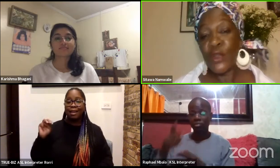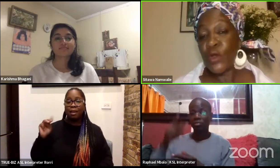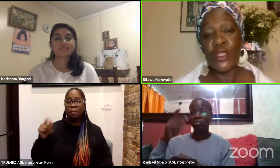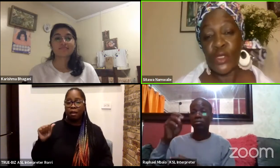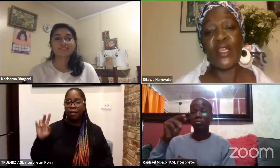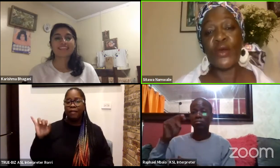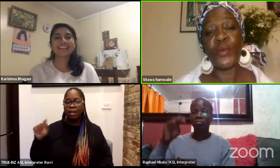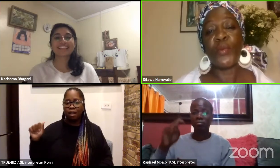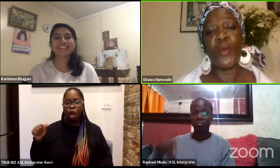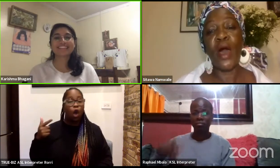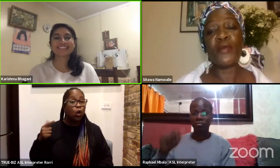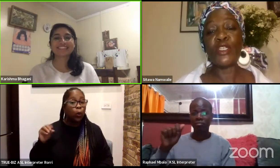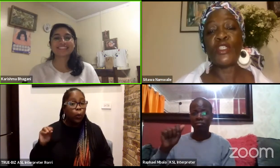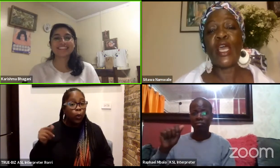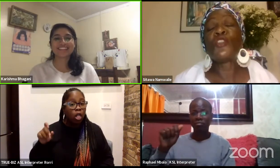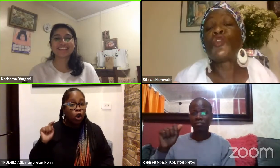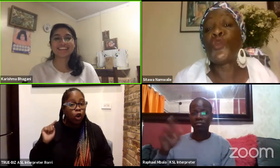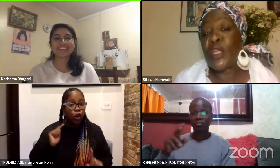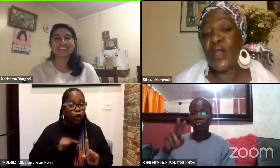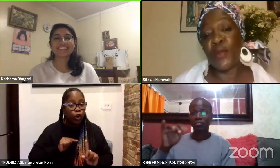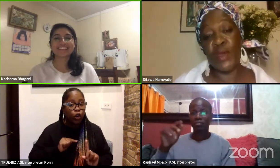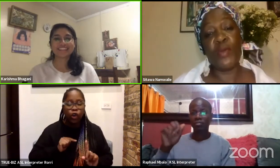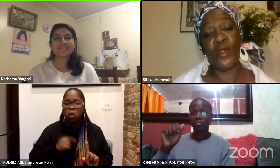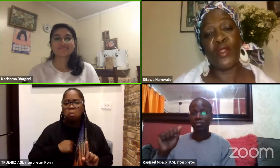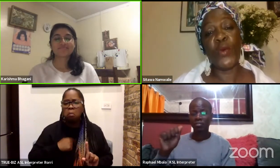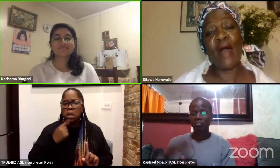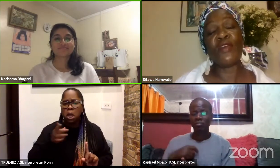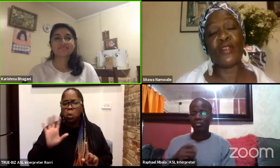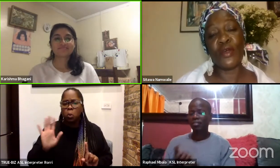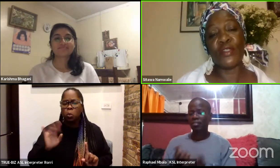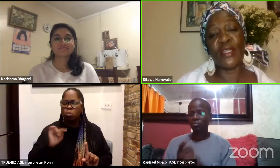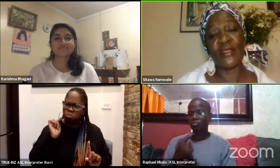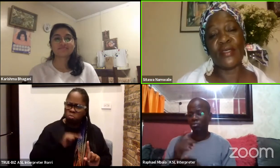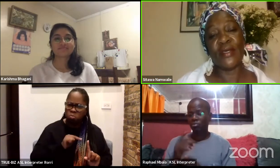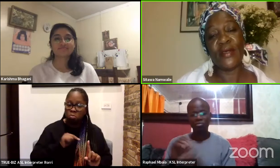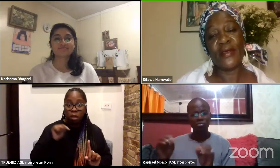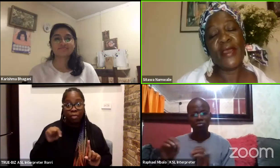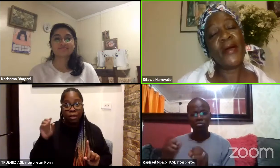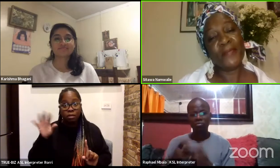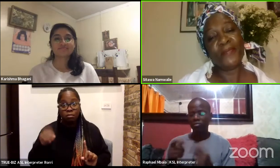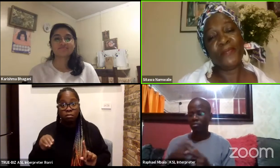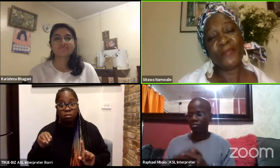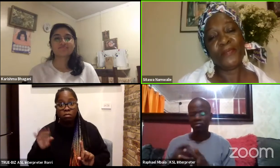I don't need to tell you, just extraordinary people that we have on this continent. Yeah.